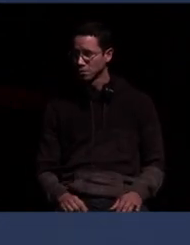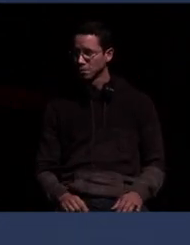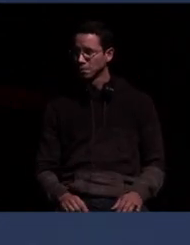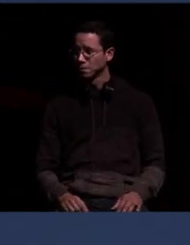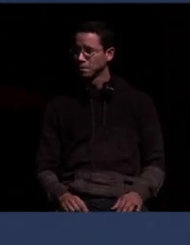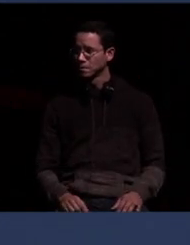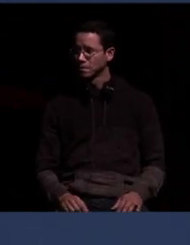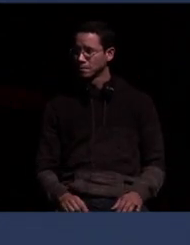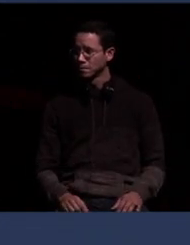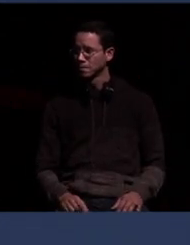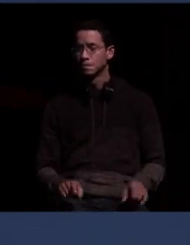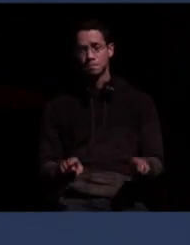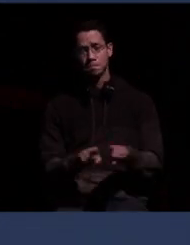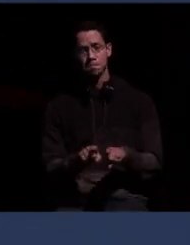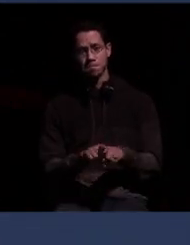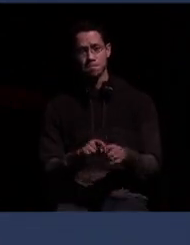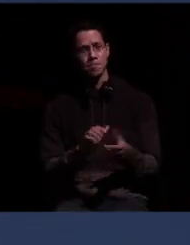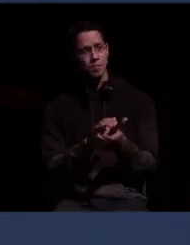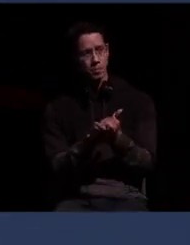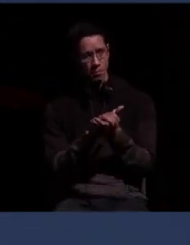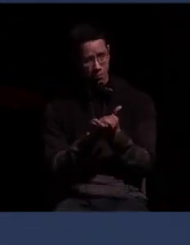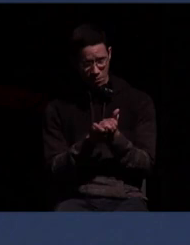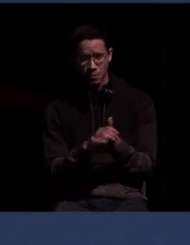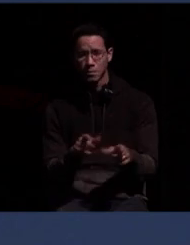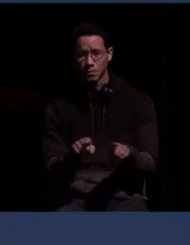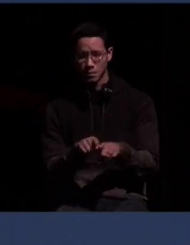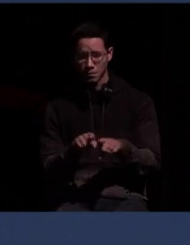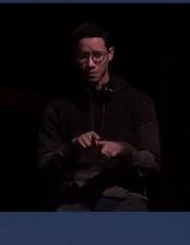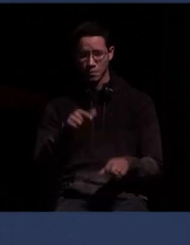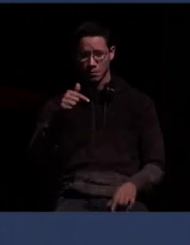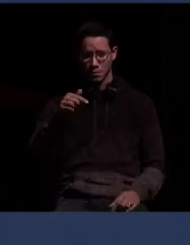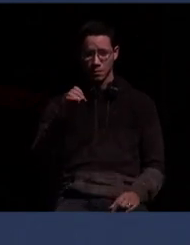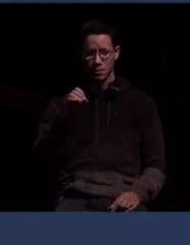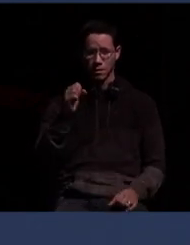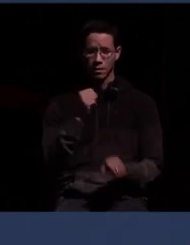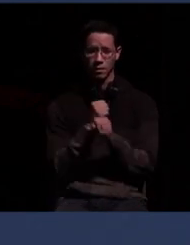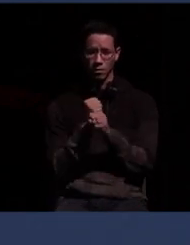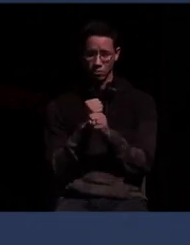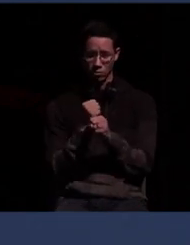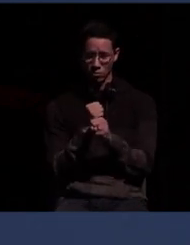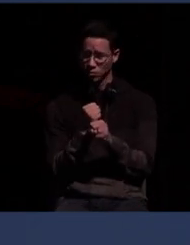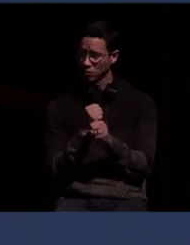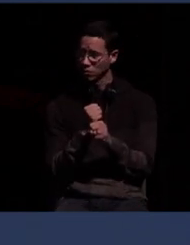I’d like to congratulate for 70 years of social tourism,